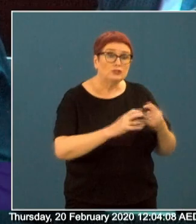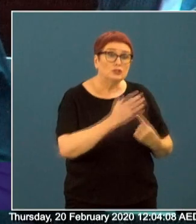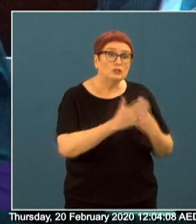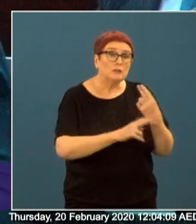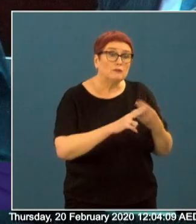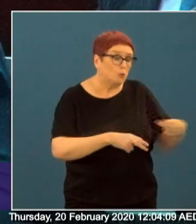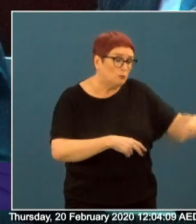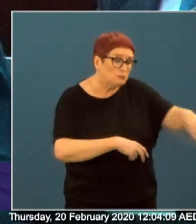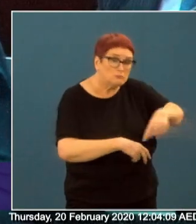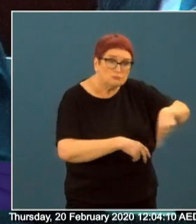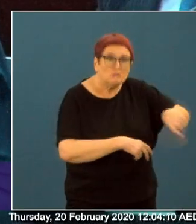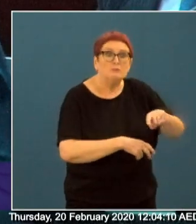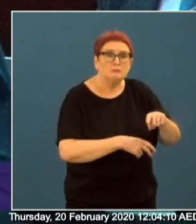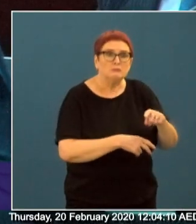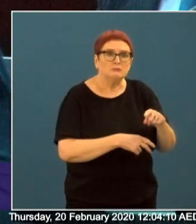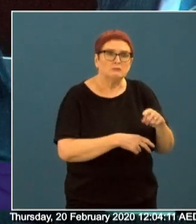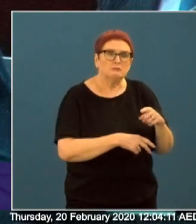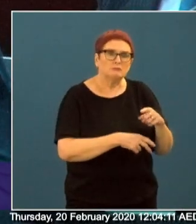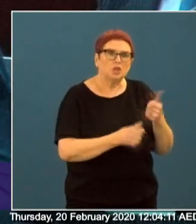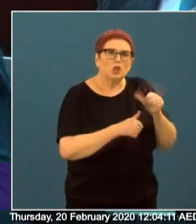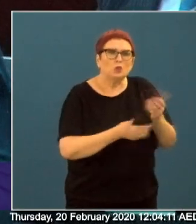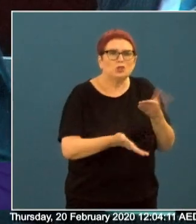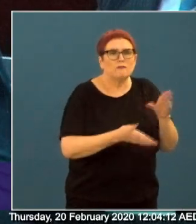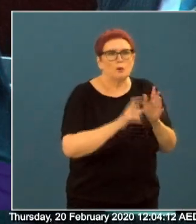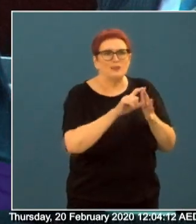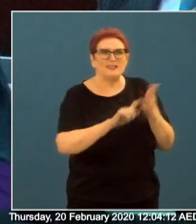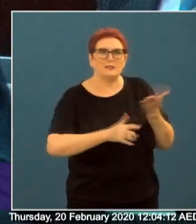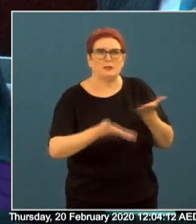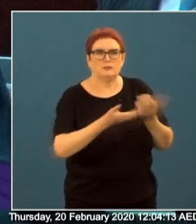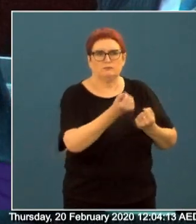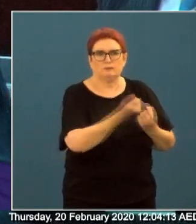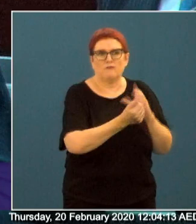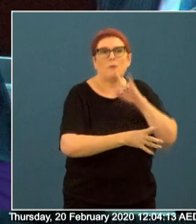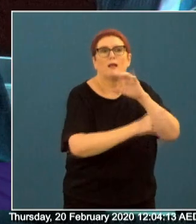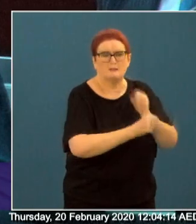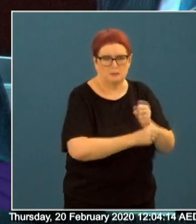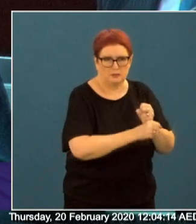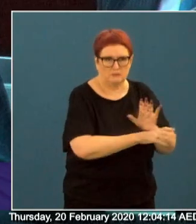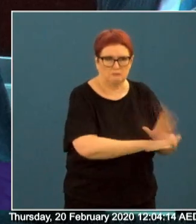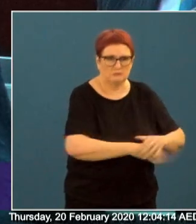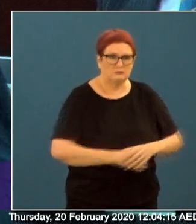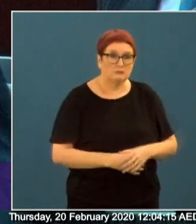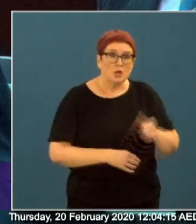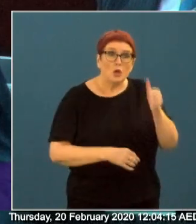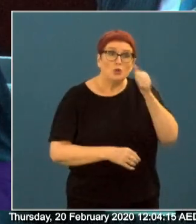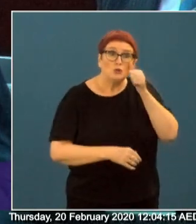who were disability services users. Has there been any study, as far as you're aware, to a broader population